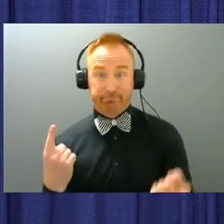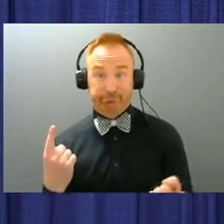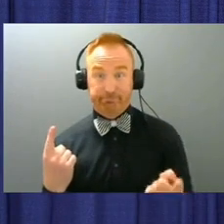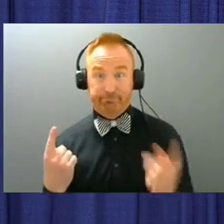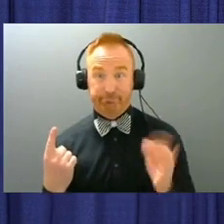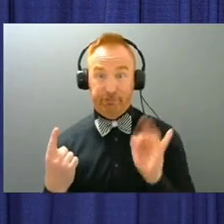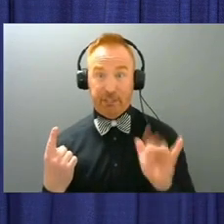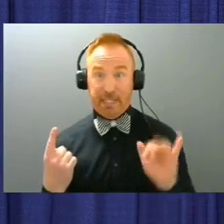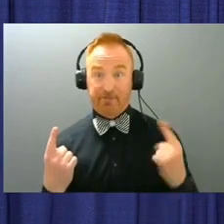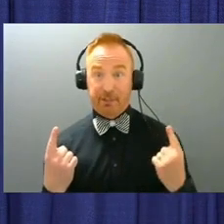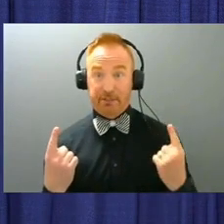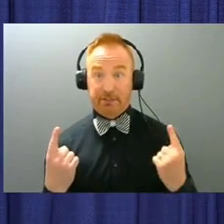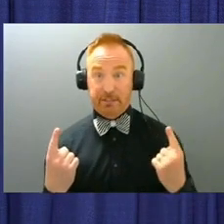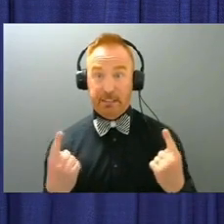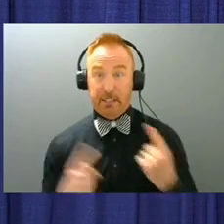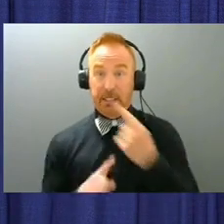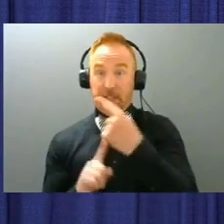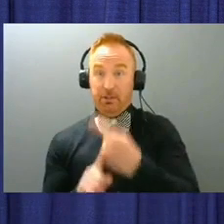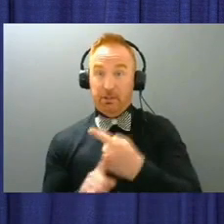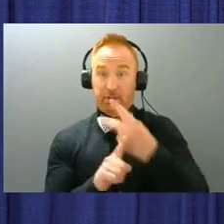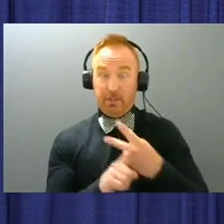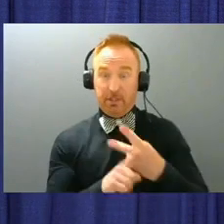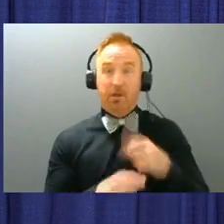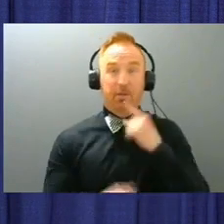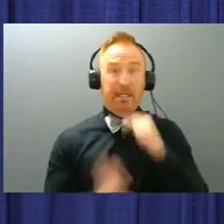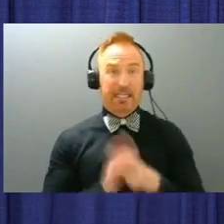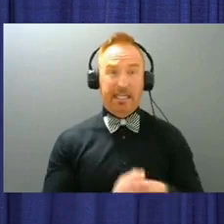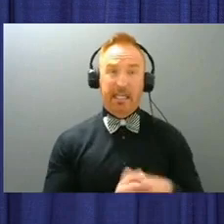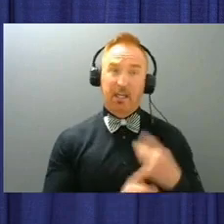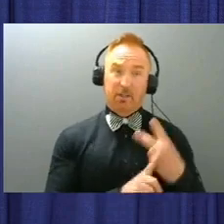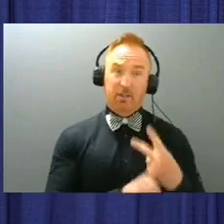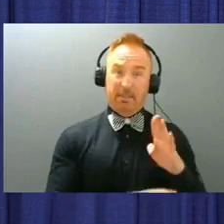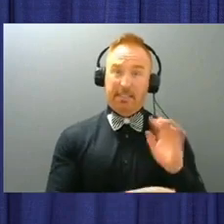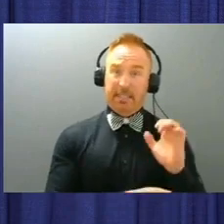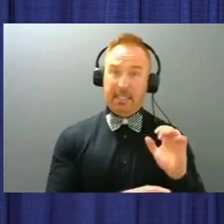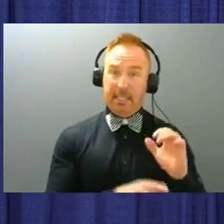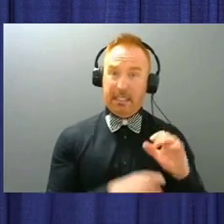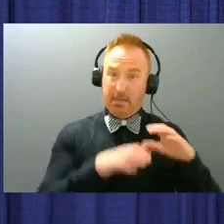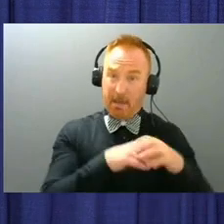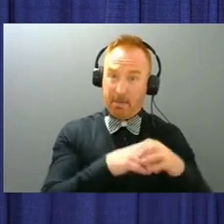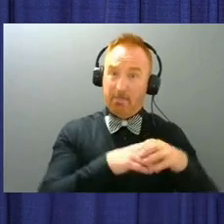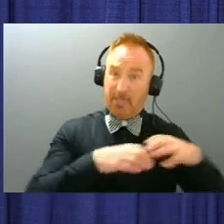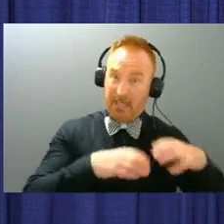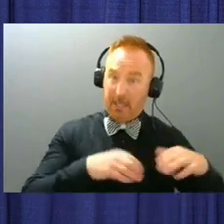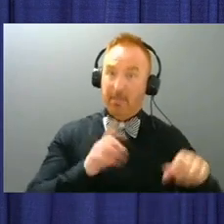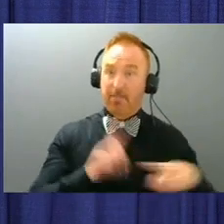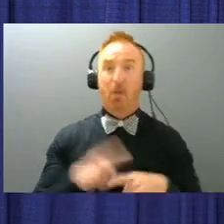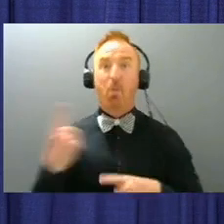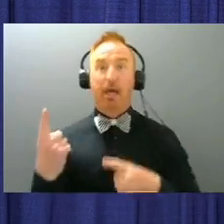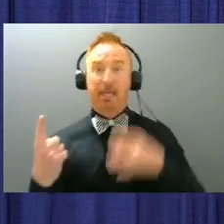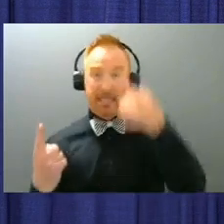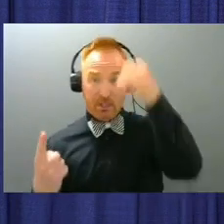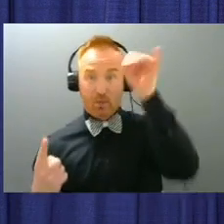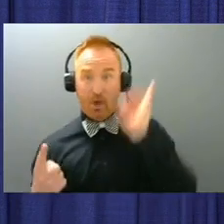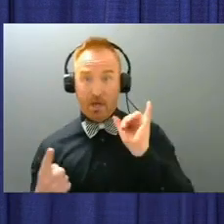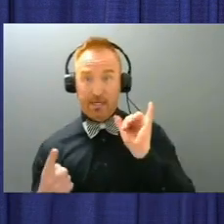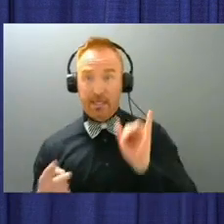date. Two months of the BC bubble and when extra case in Yukon, with no one having serious illness.